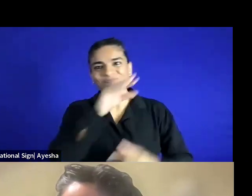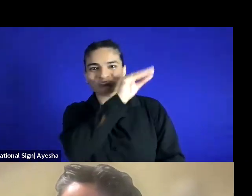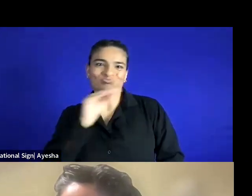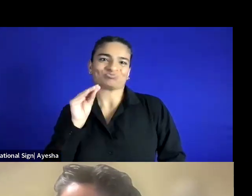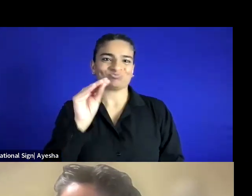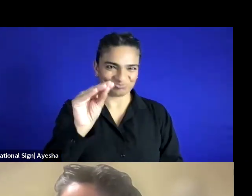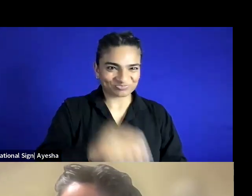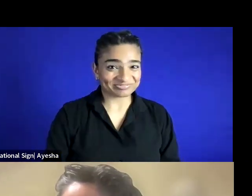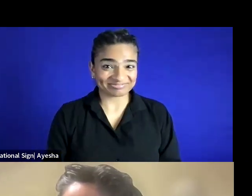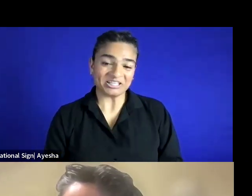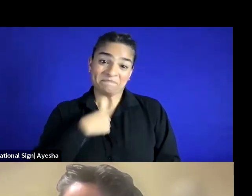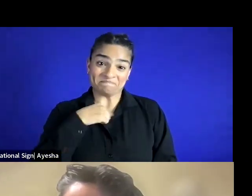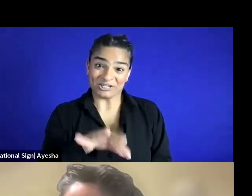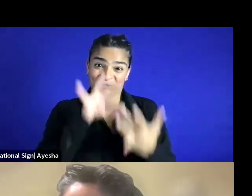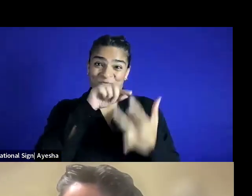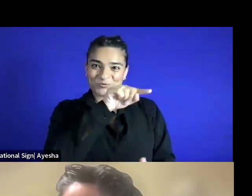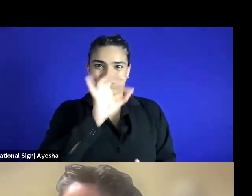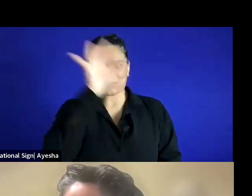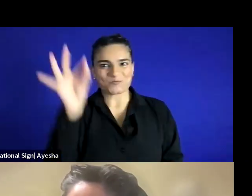and then save the changes.